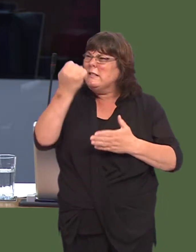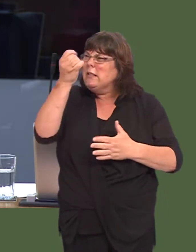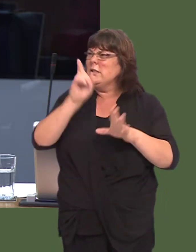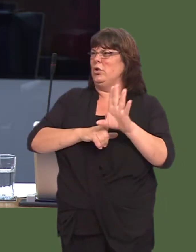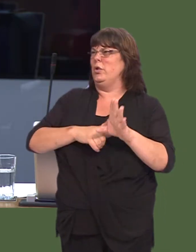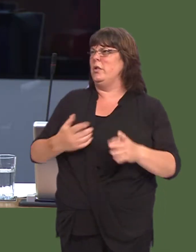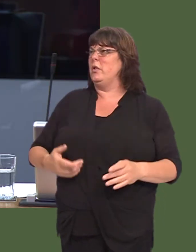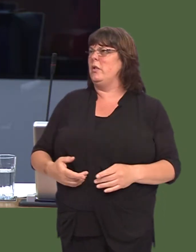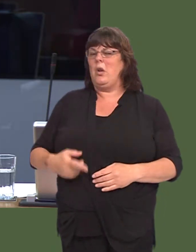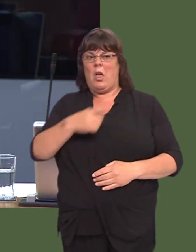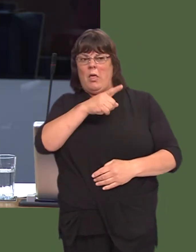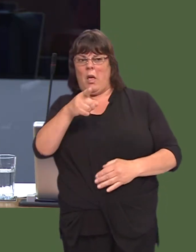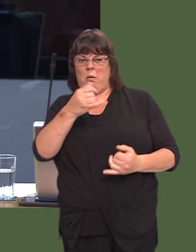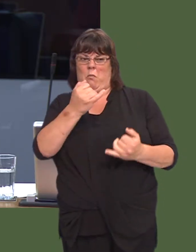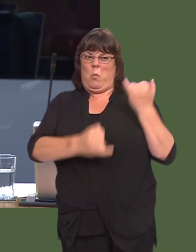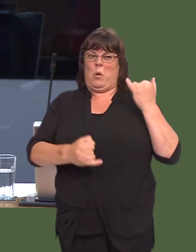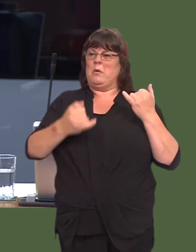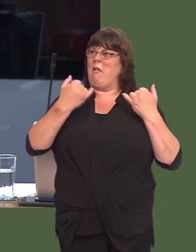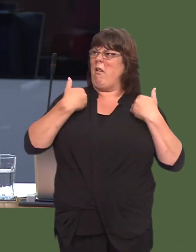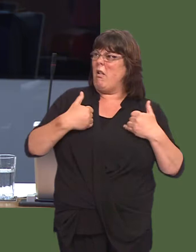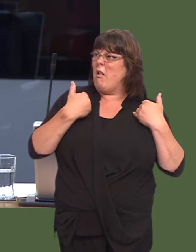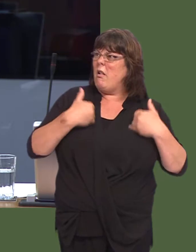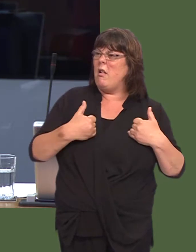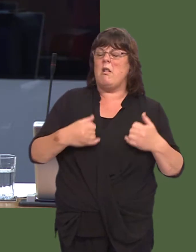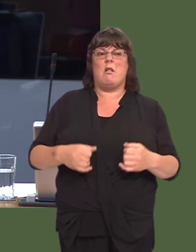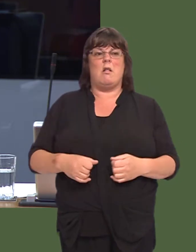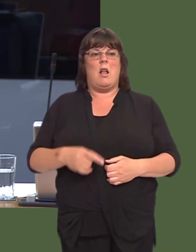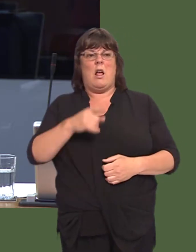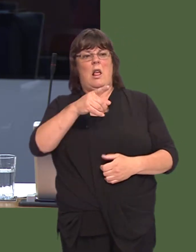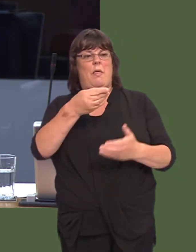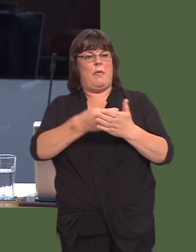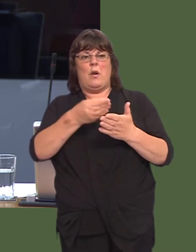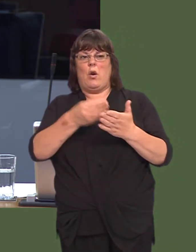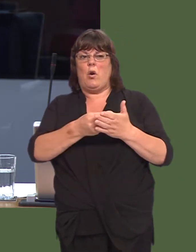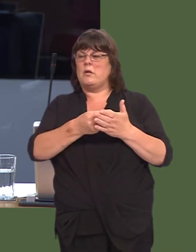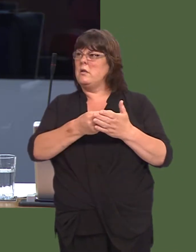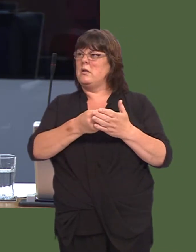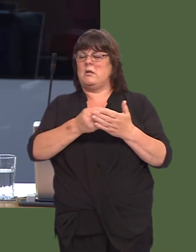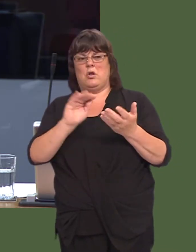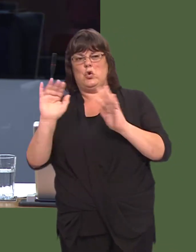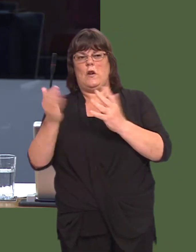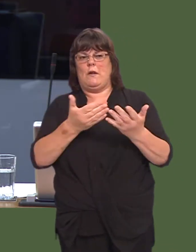These are the people who are likely to be the most ill, and also who cost our services the most money.